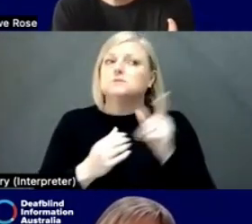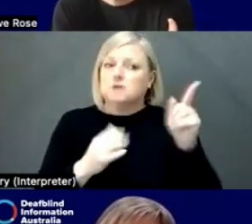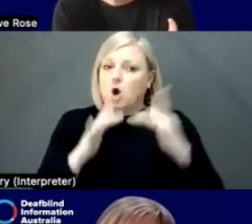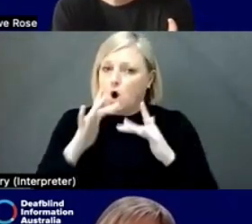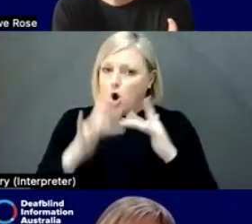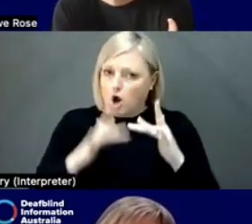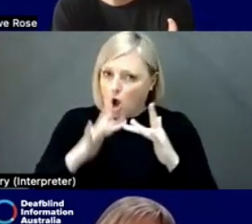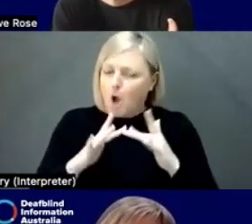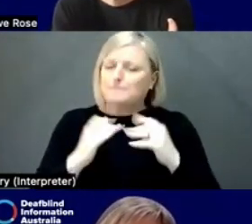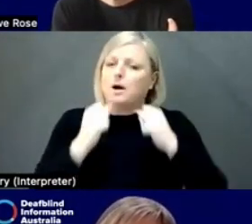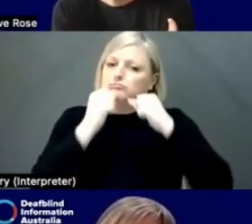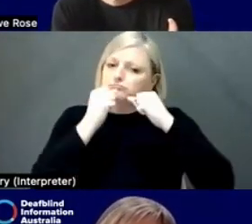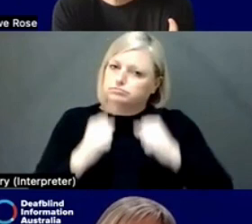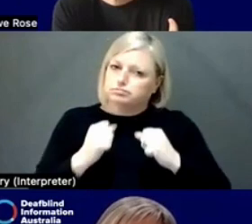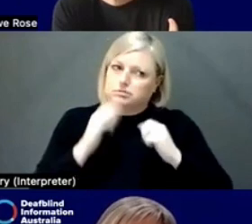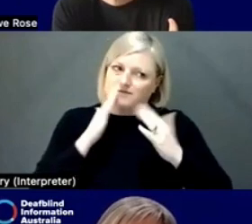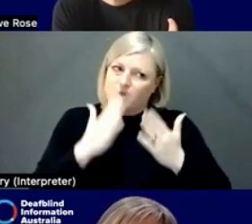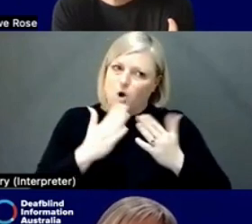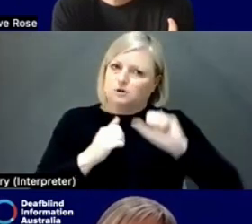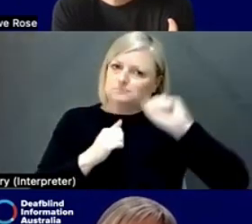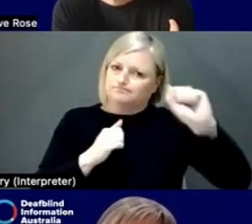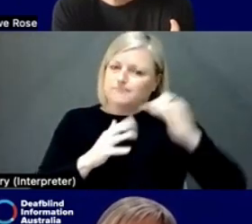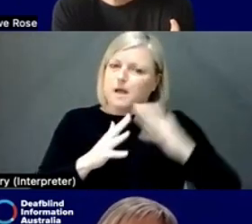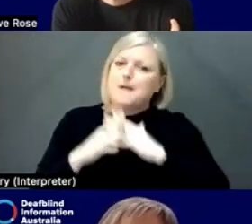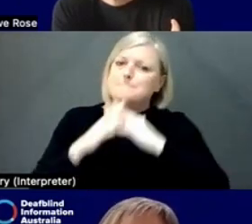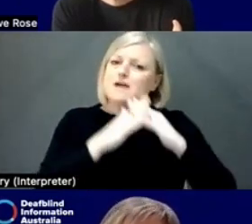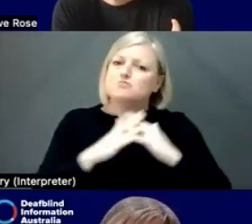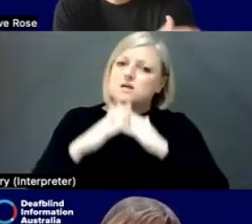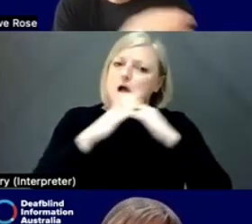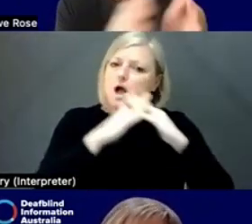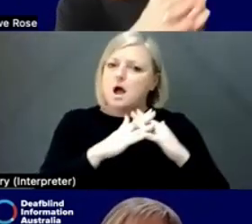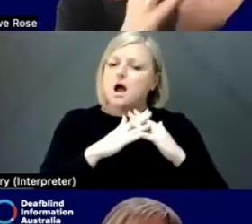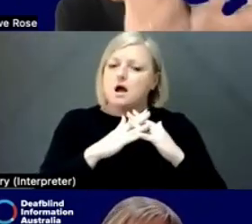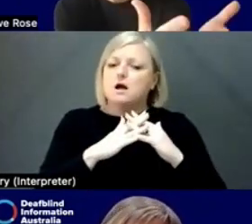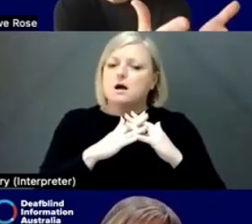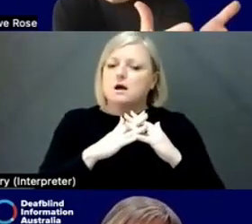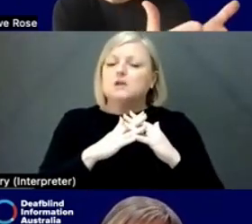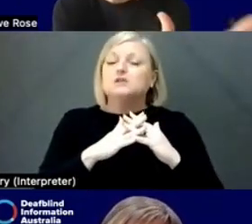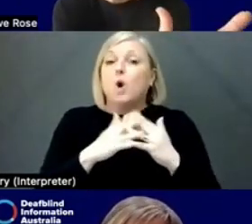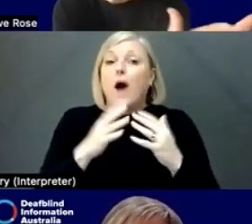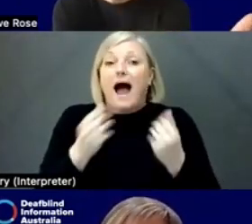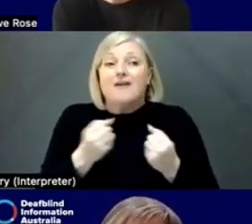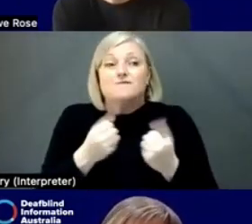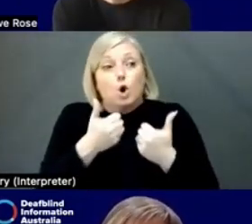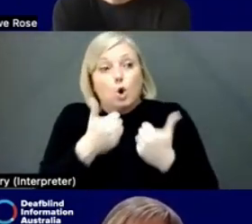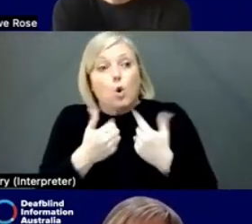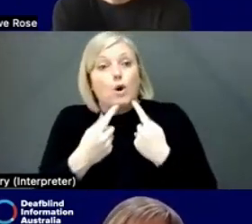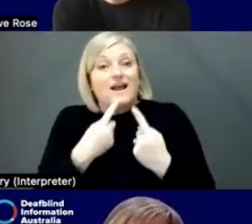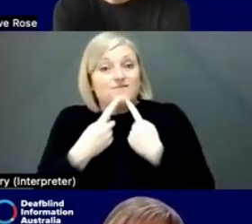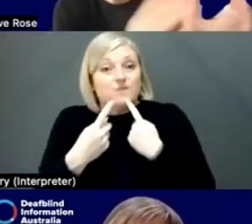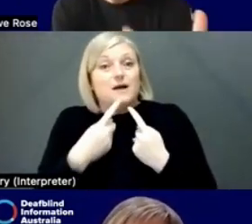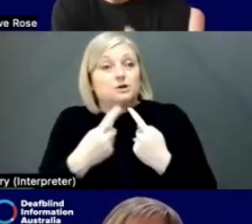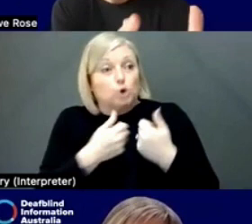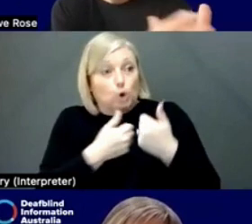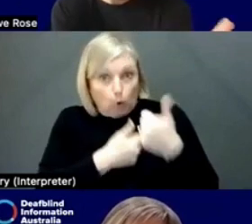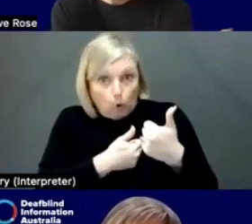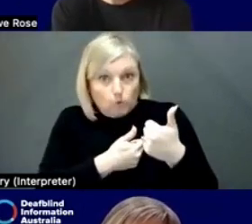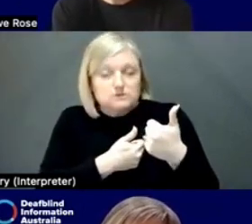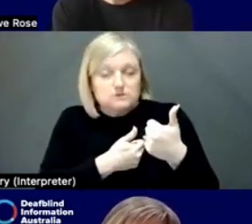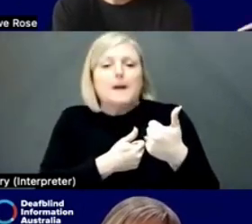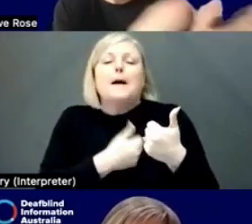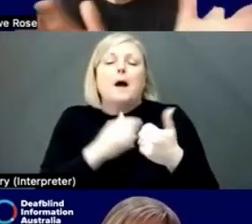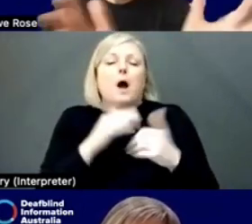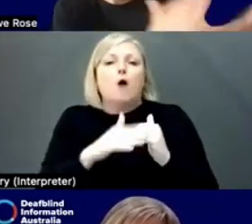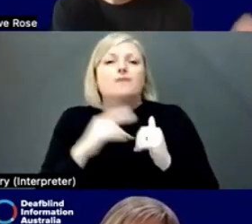the American market so there's lots of really good, general stuff around deafblindness but I think it very